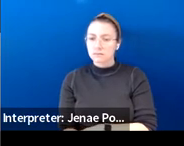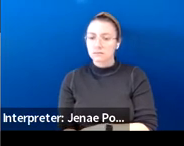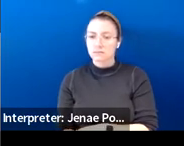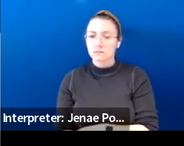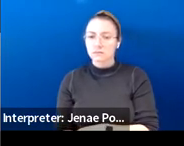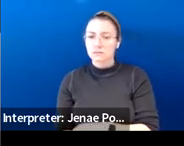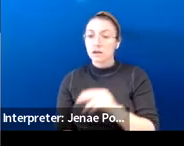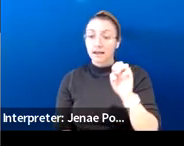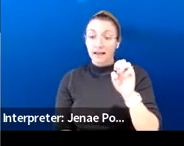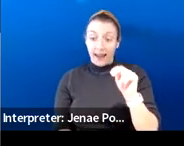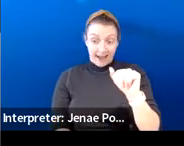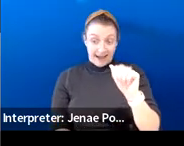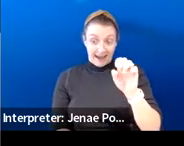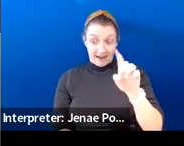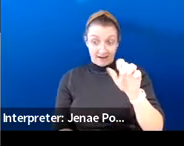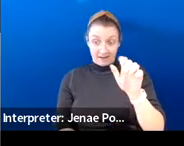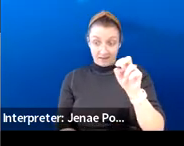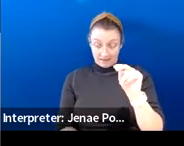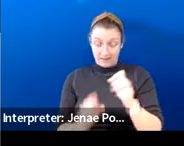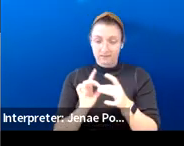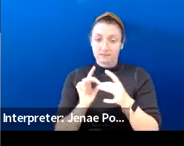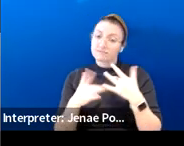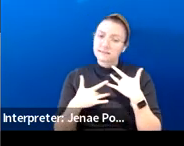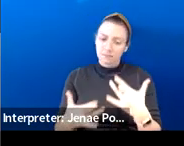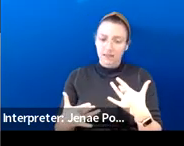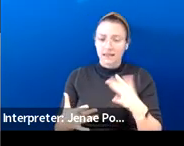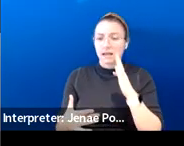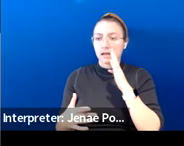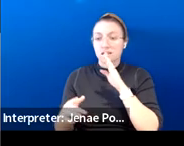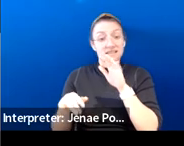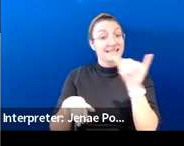So typically they will get a response typically the same day or next day.